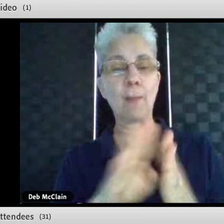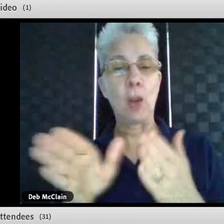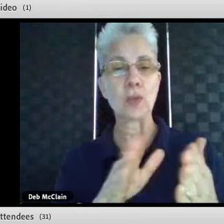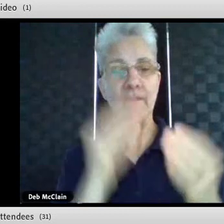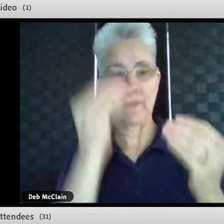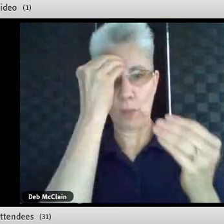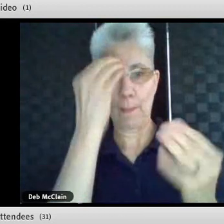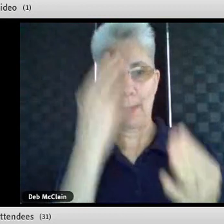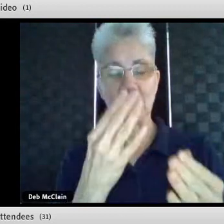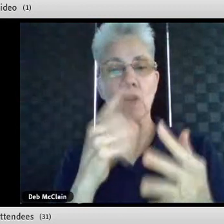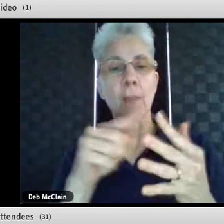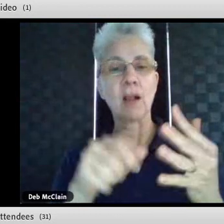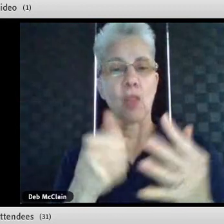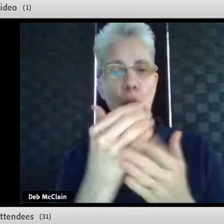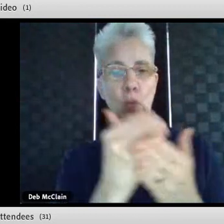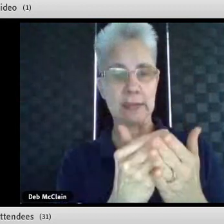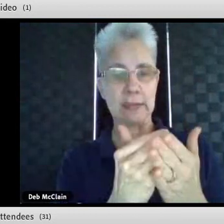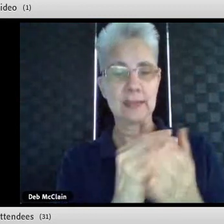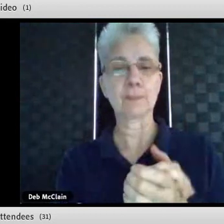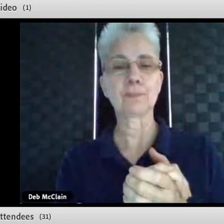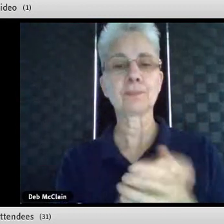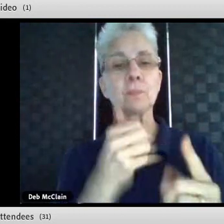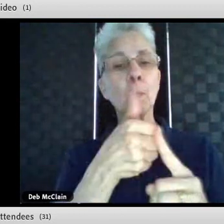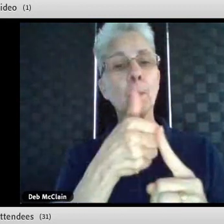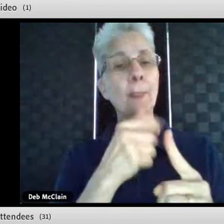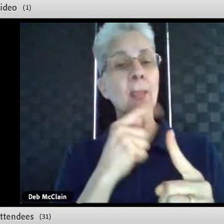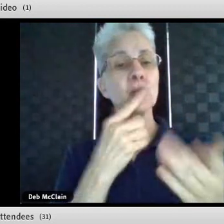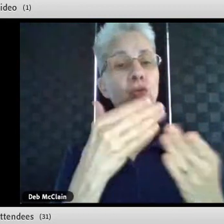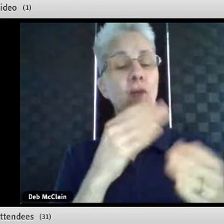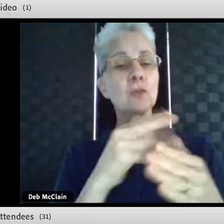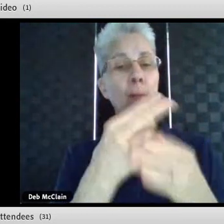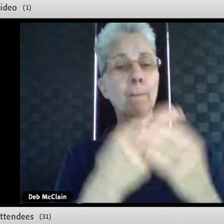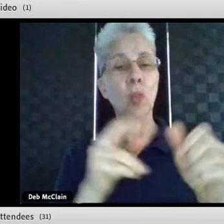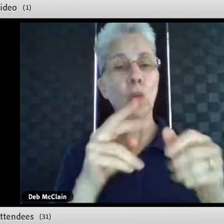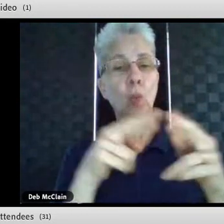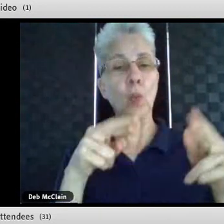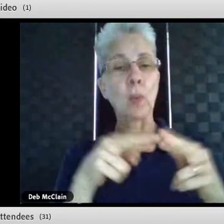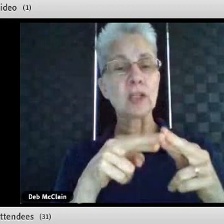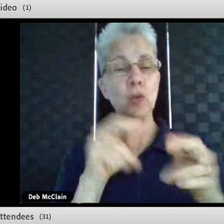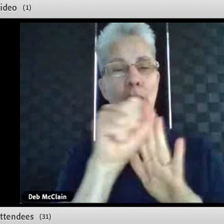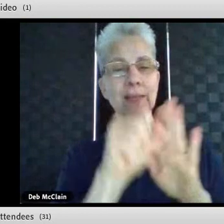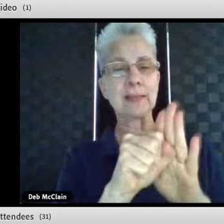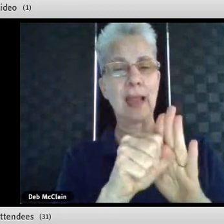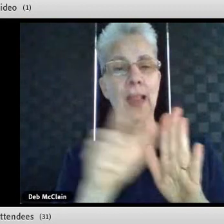of information among other courses. Stephanie serves on both regional and state library committees,